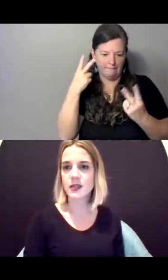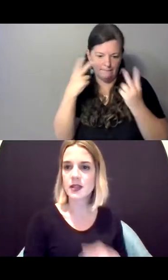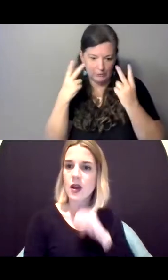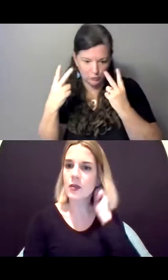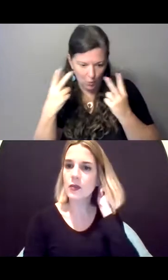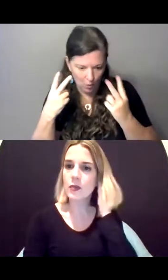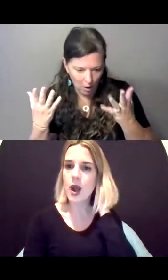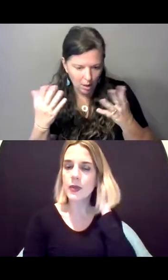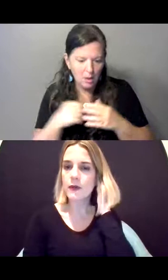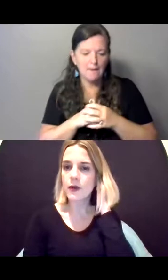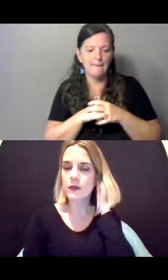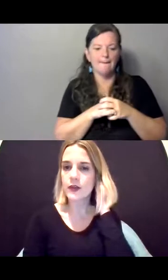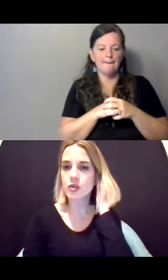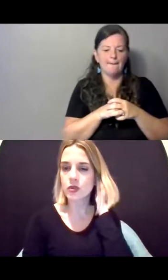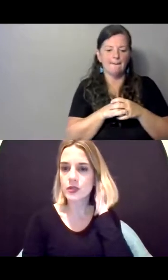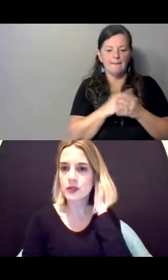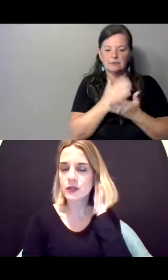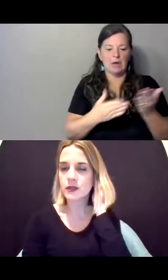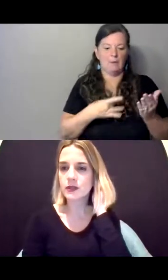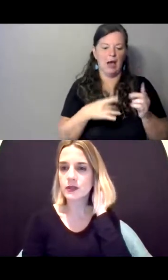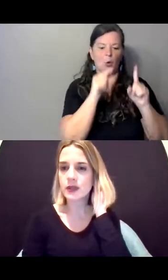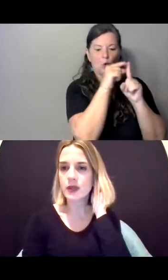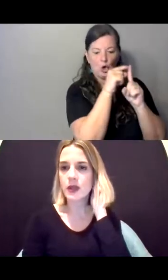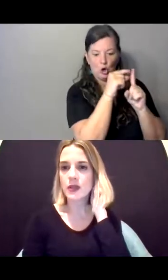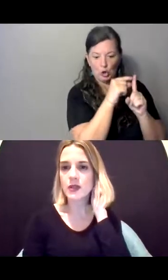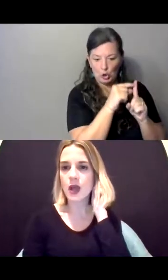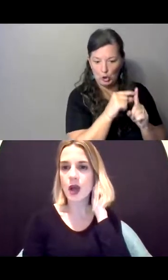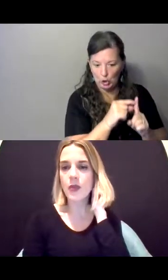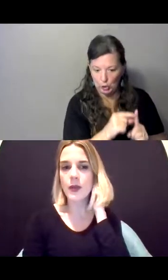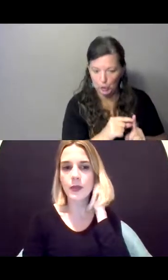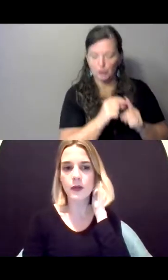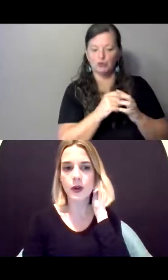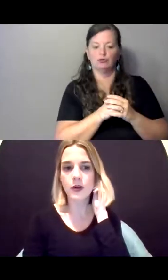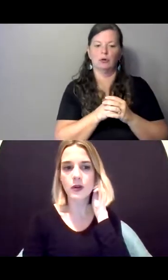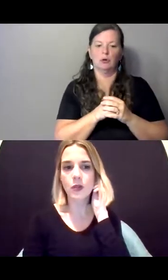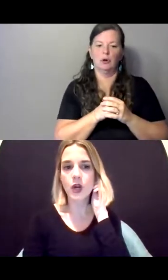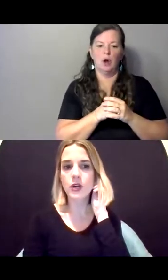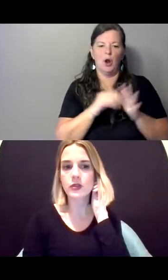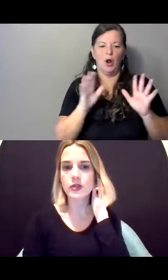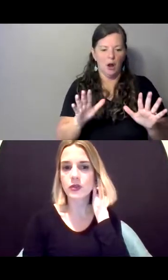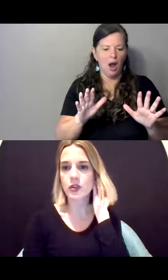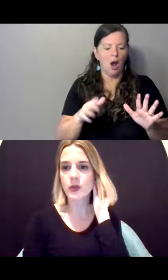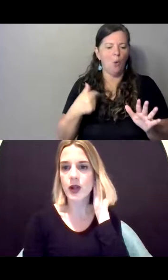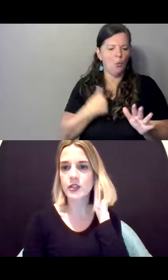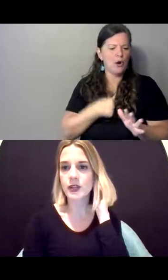Some will probably prefer visuals some probably prefer words or terminology